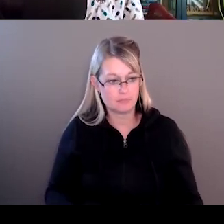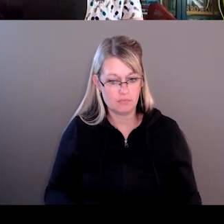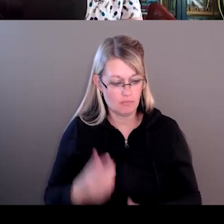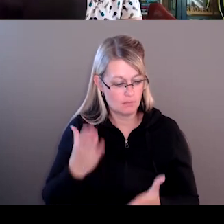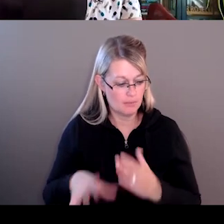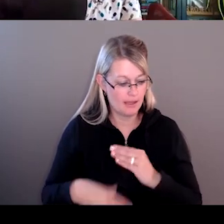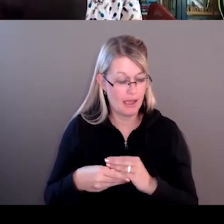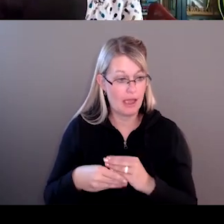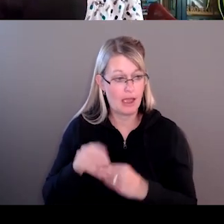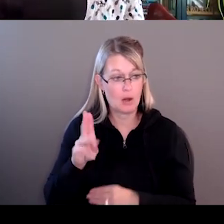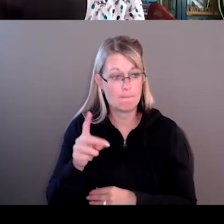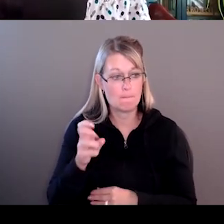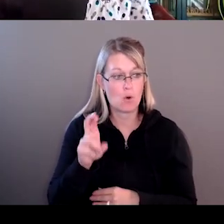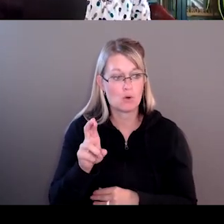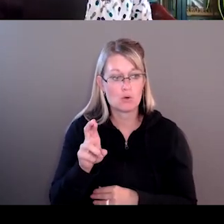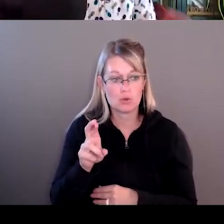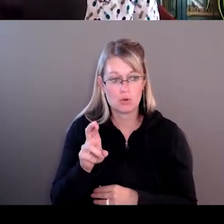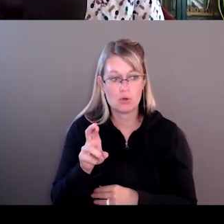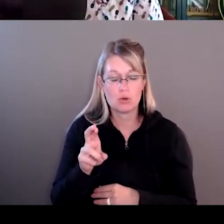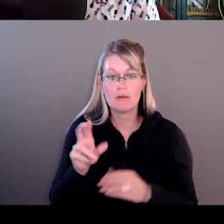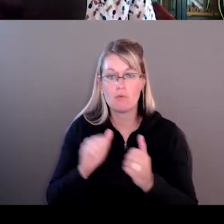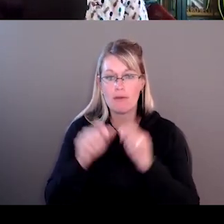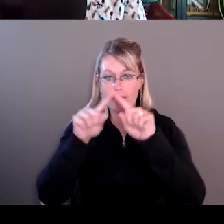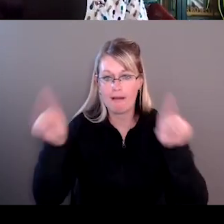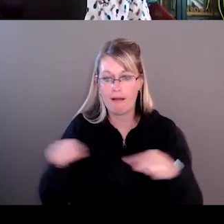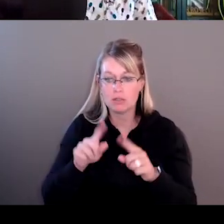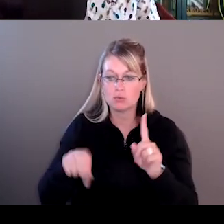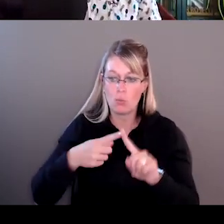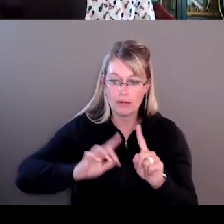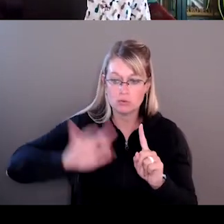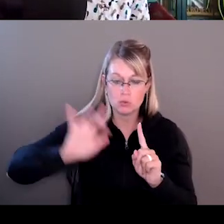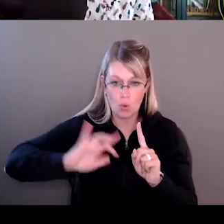to indicate the edge of the header cell when it has scrolled but the CSS border property will